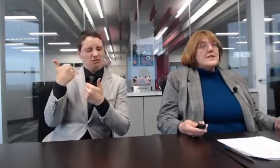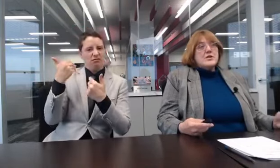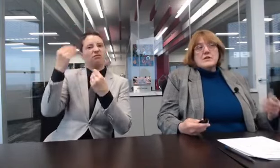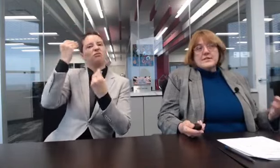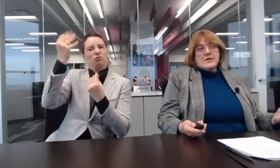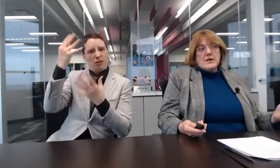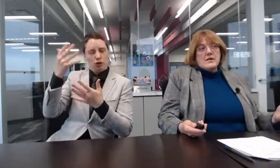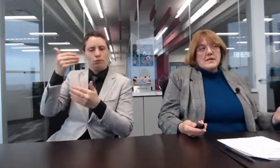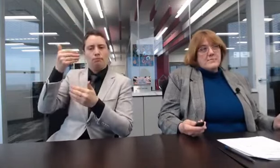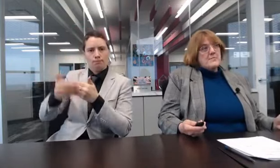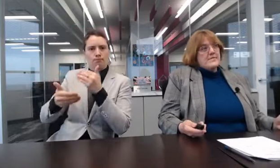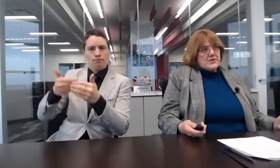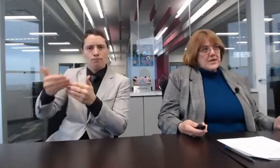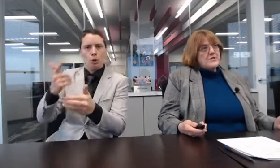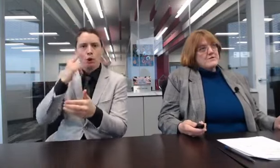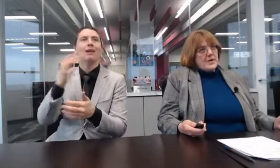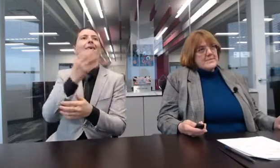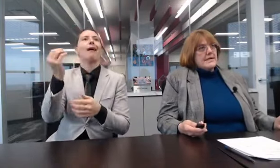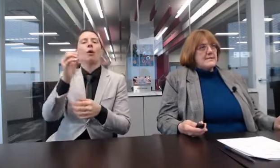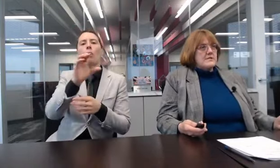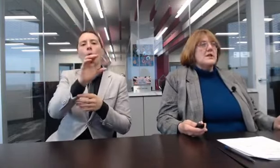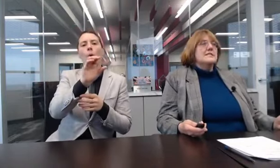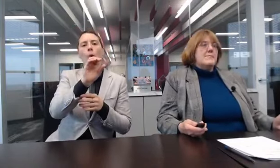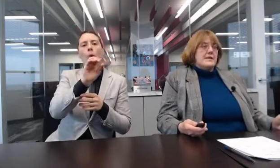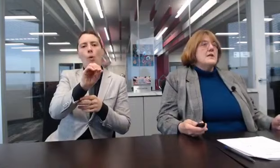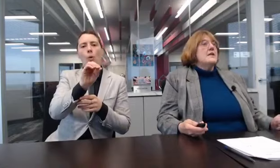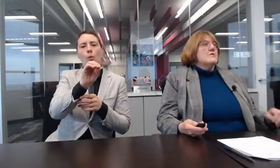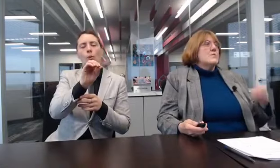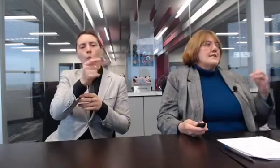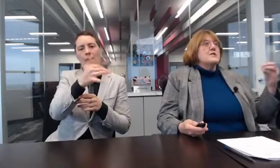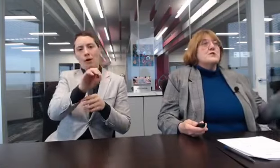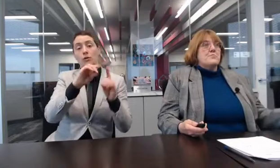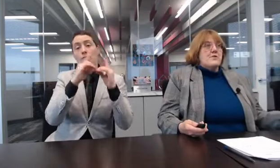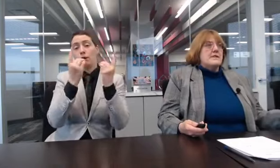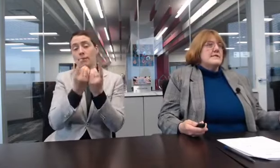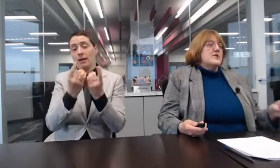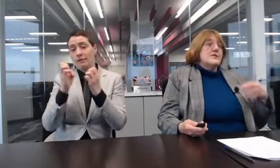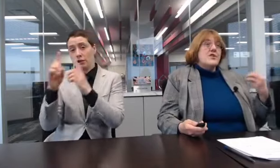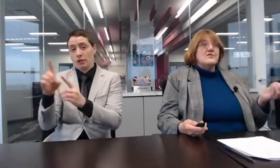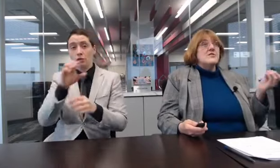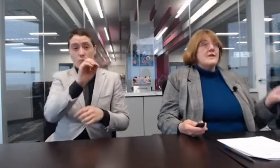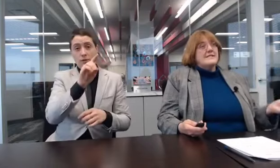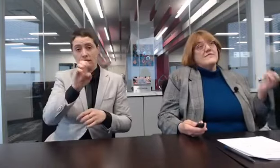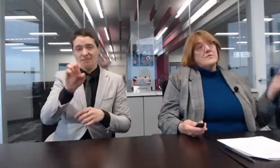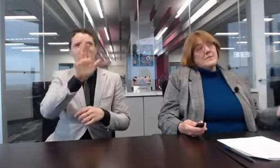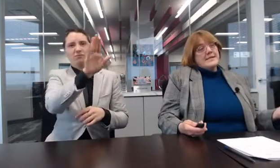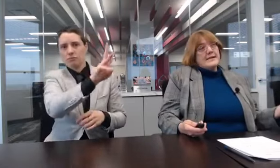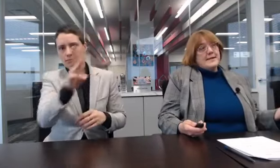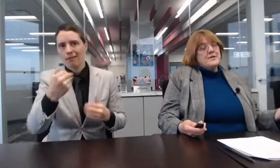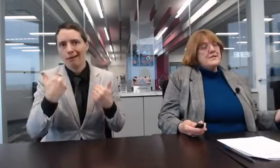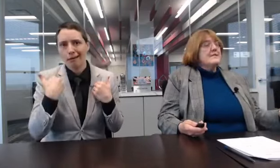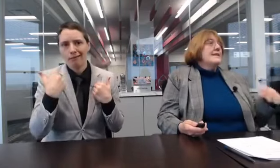on the Ohio Department of Education's website that talks about the right to due process. You can also ask for mediation,